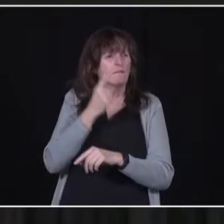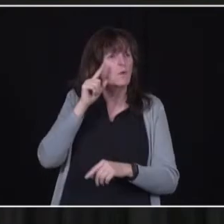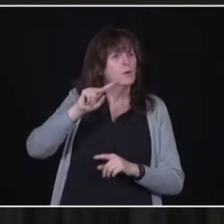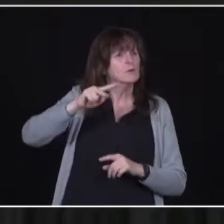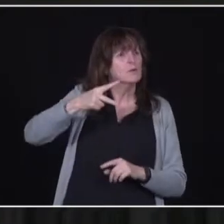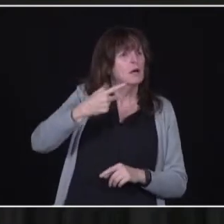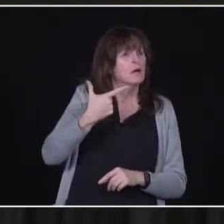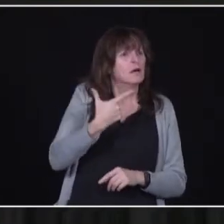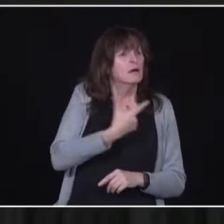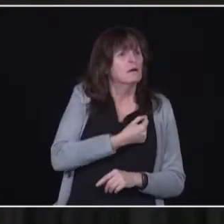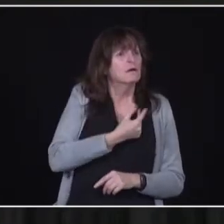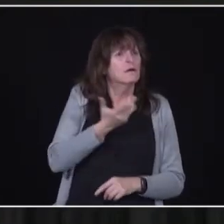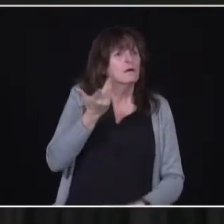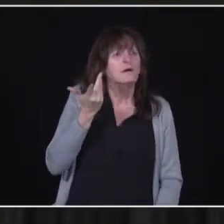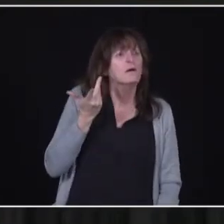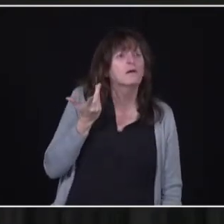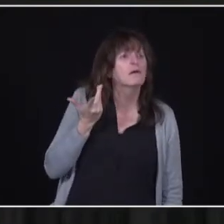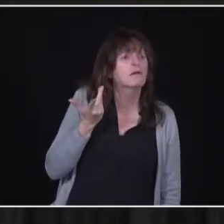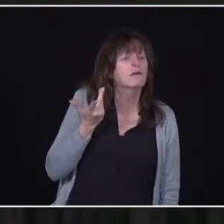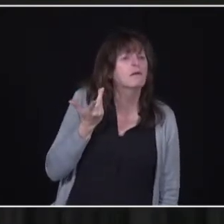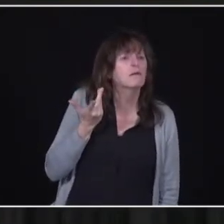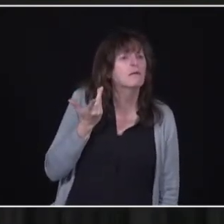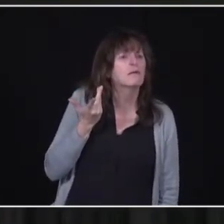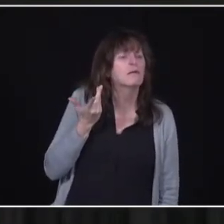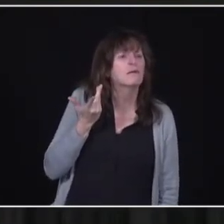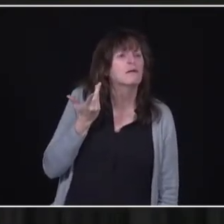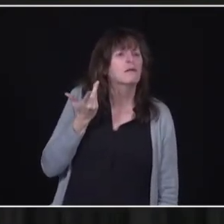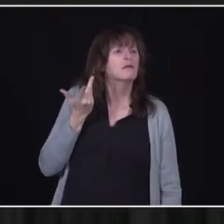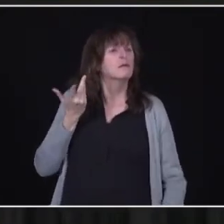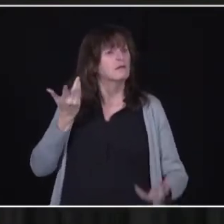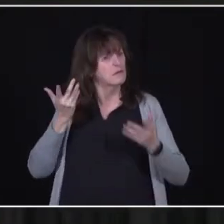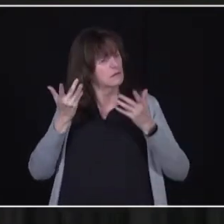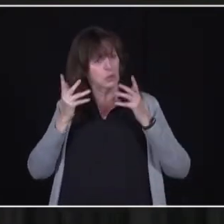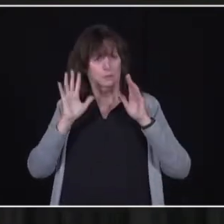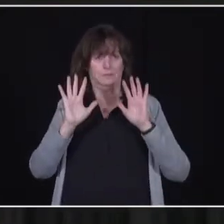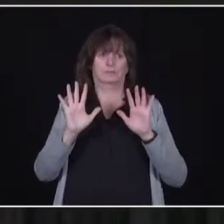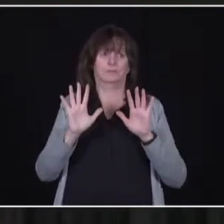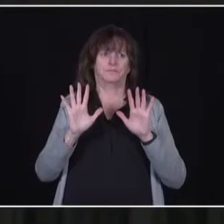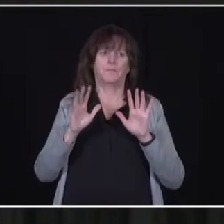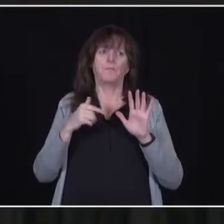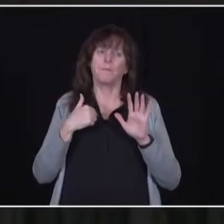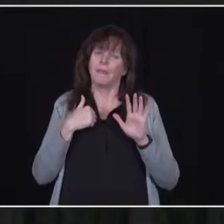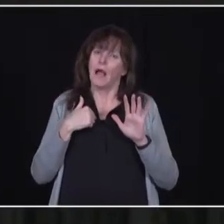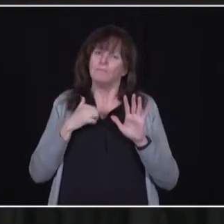The second dose. I have all the confidence in the world with General Hillier,